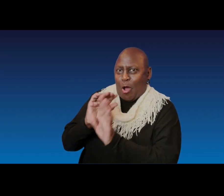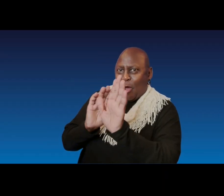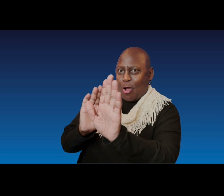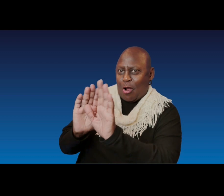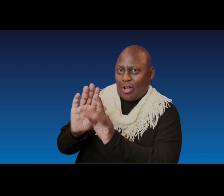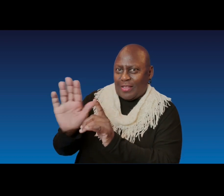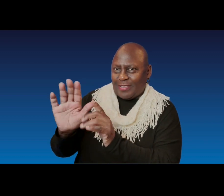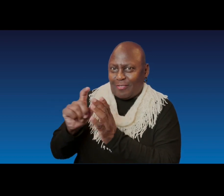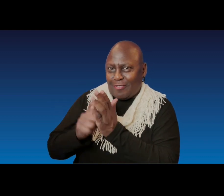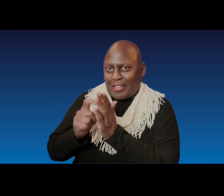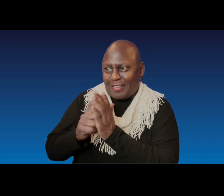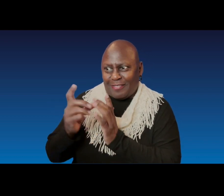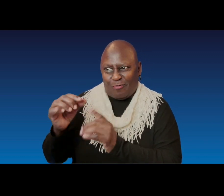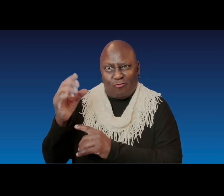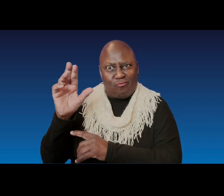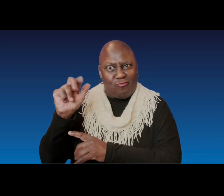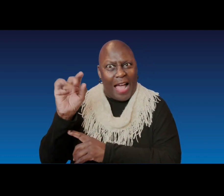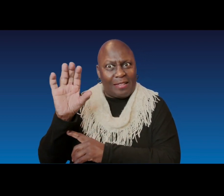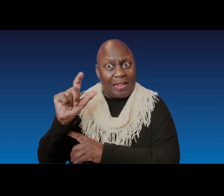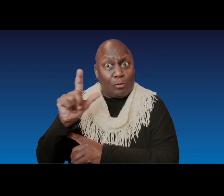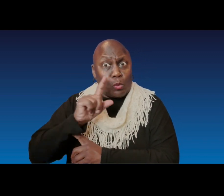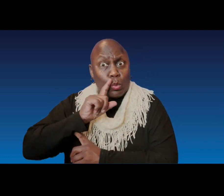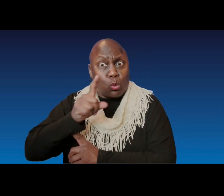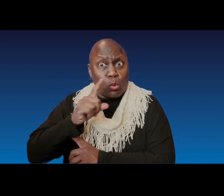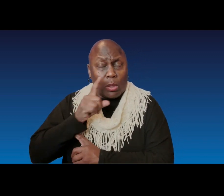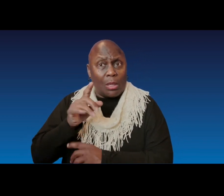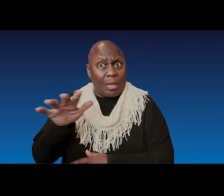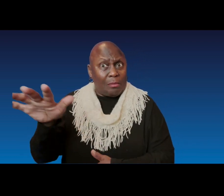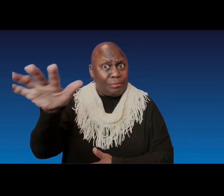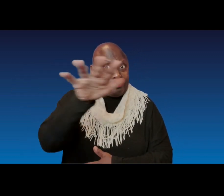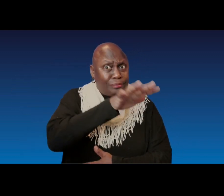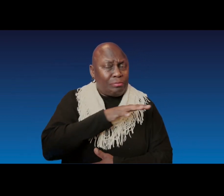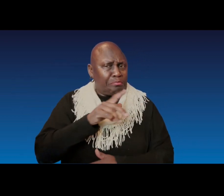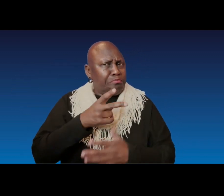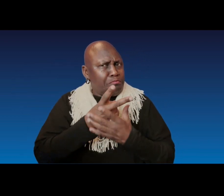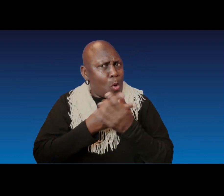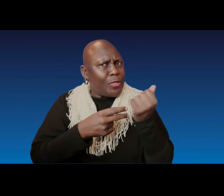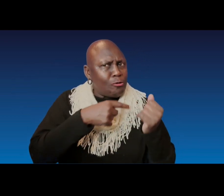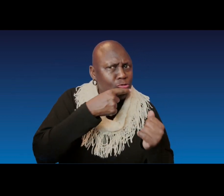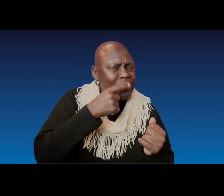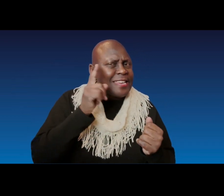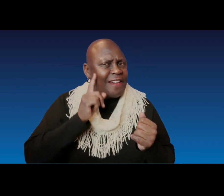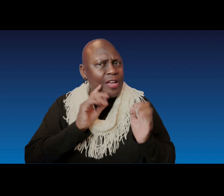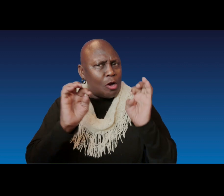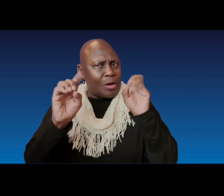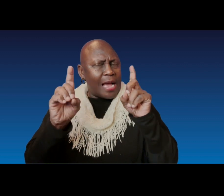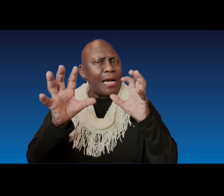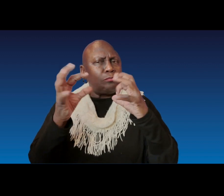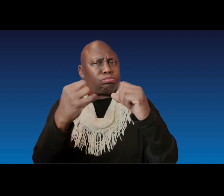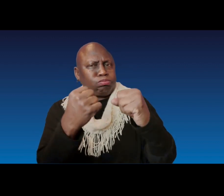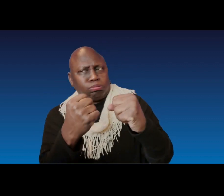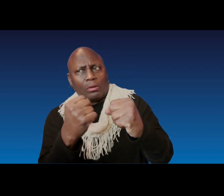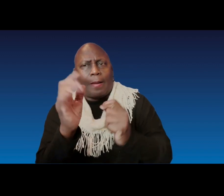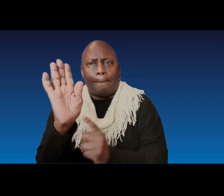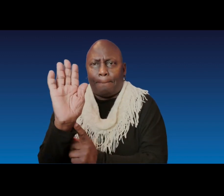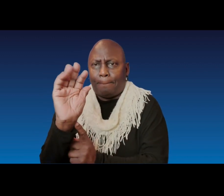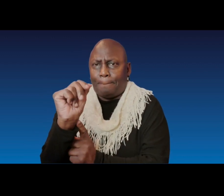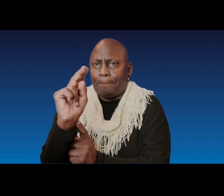That's Paolo's article about radical pedagogy. And it's true both hearing education and deaf education